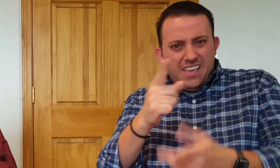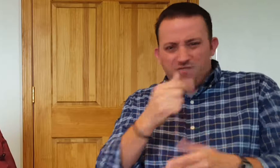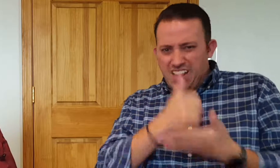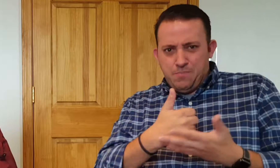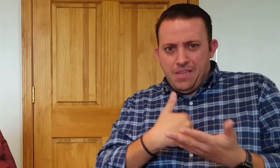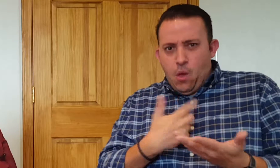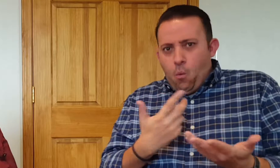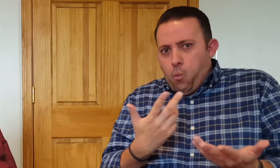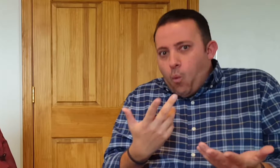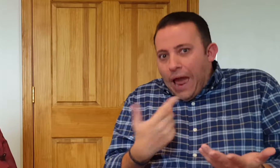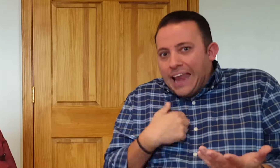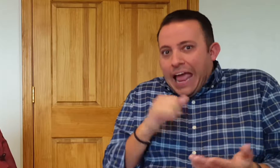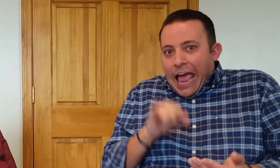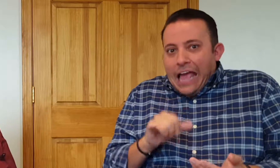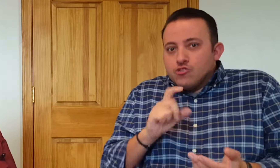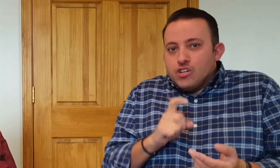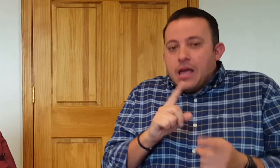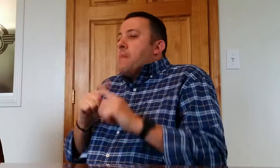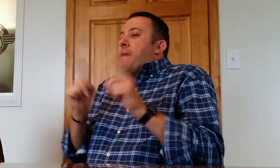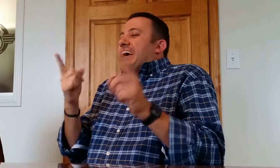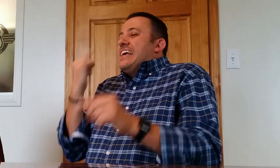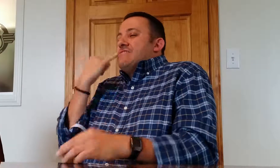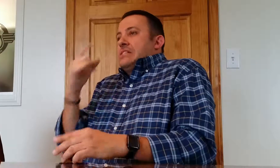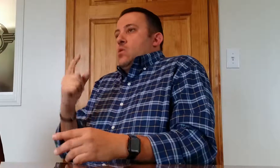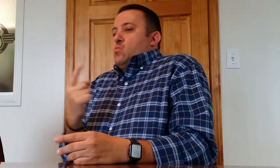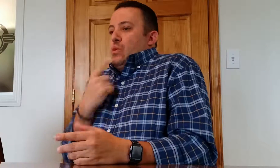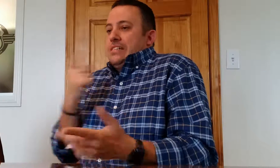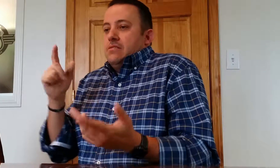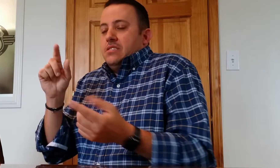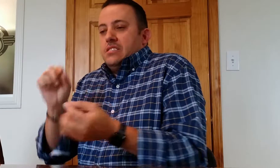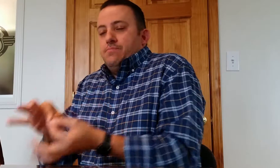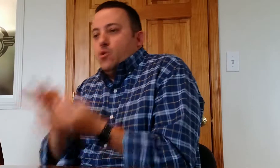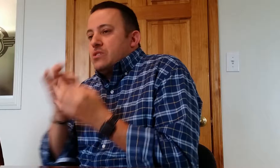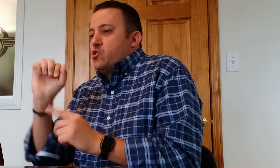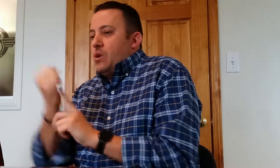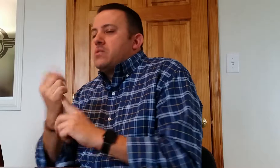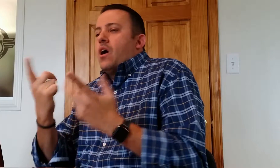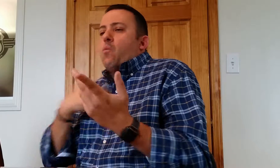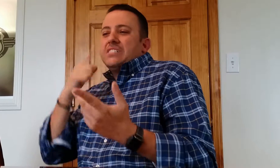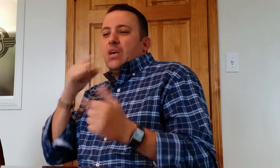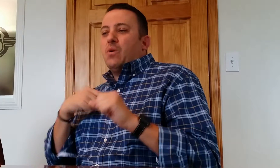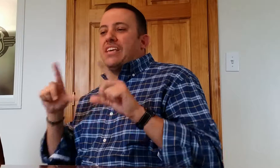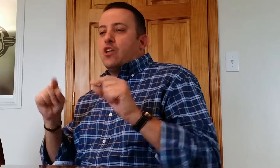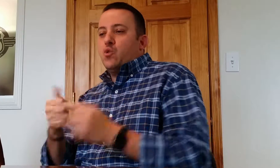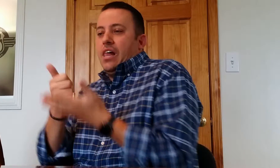then we can use your services or help you out. If you work with us, we'll work with you. We need that mutual support.